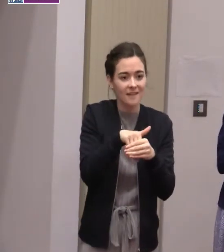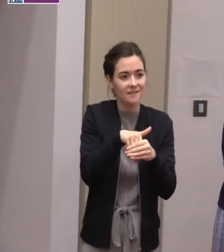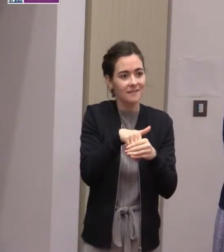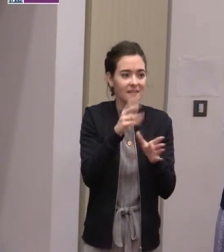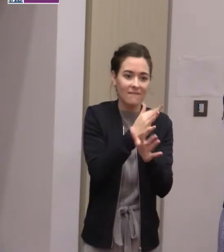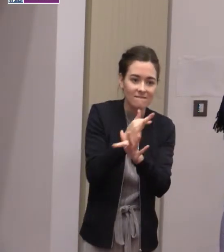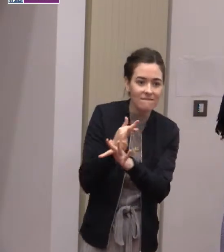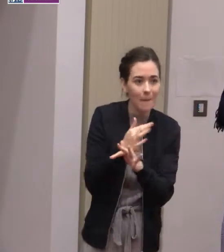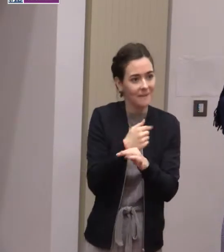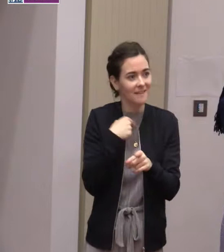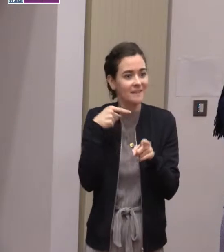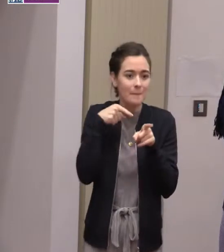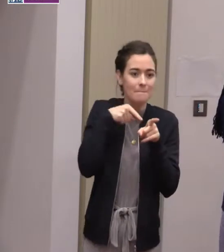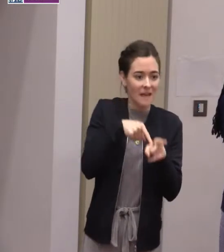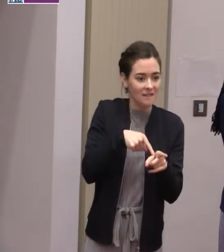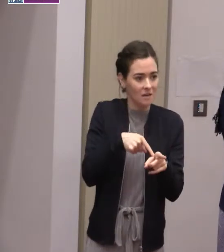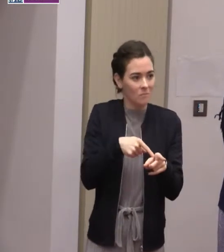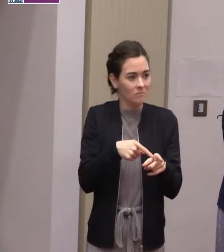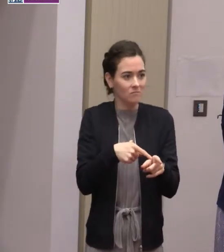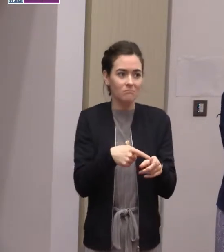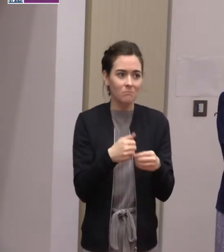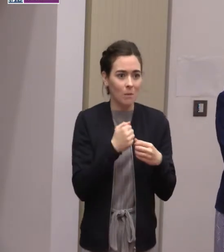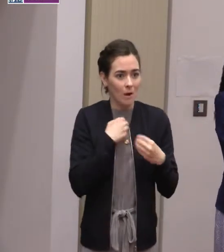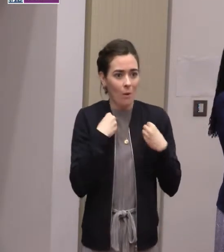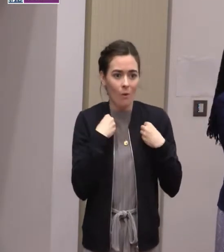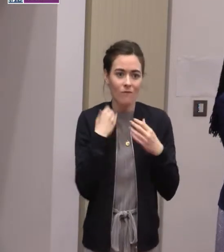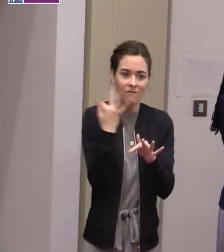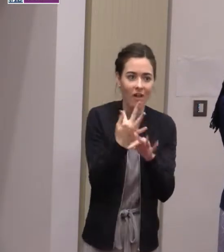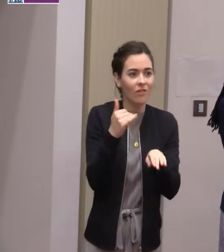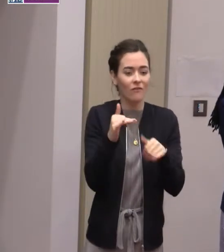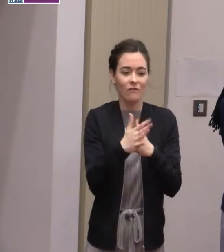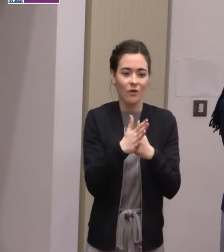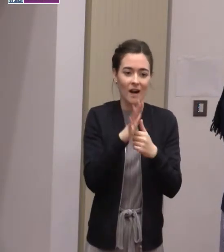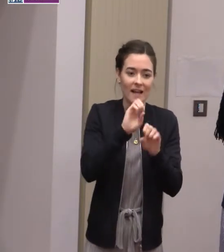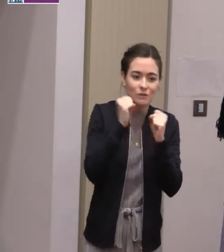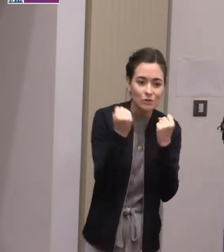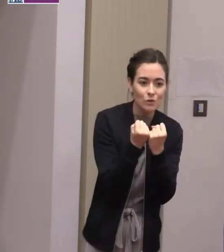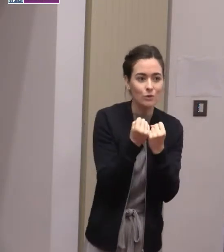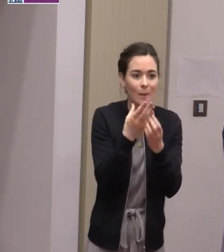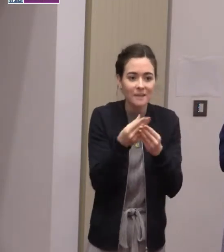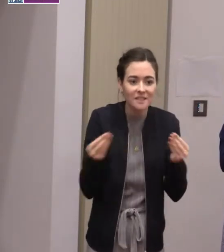dependent on our Father, the social, material, financial support.